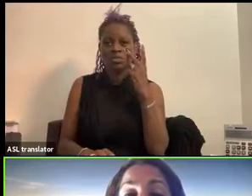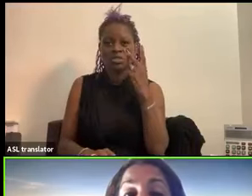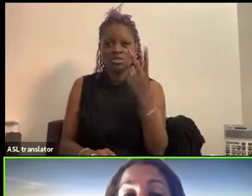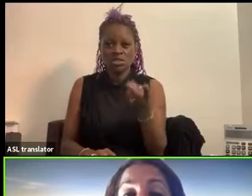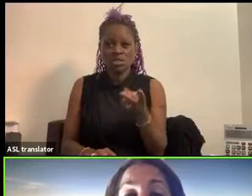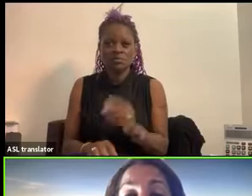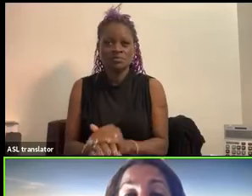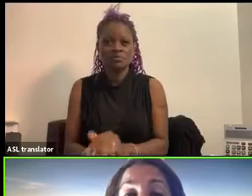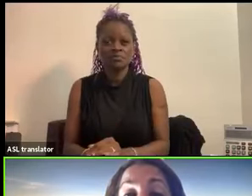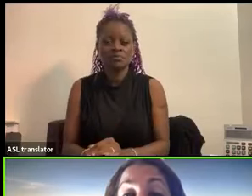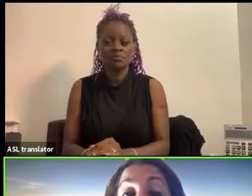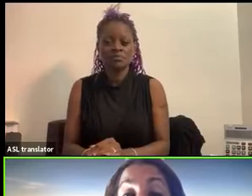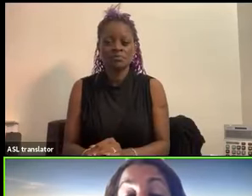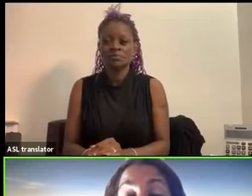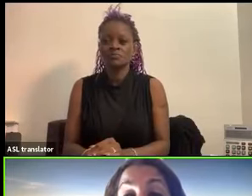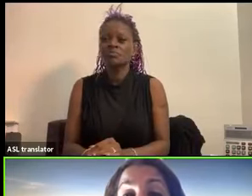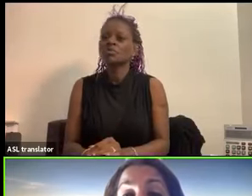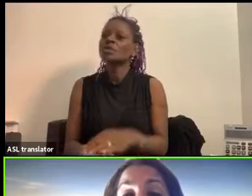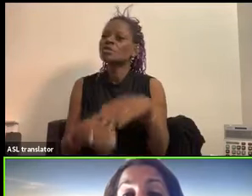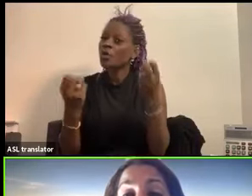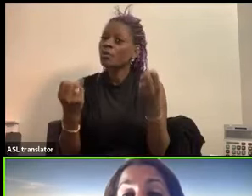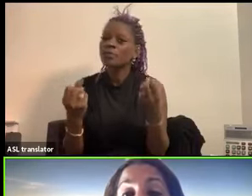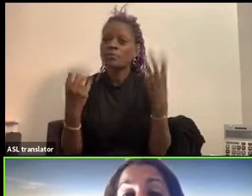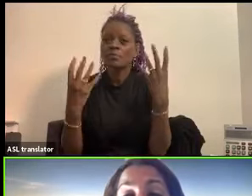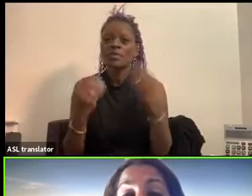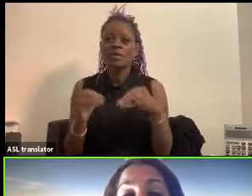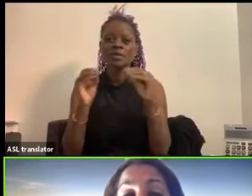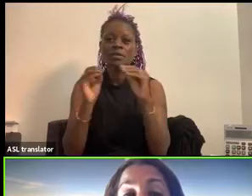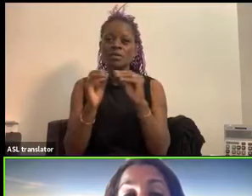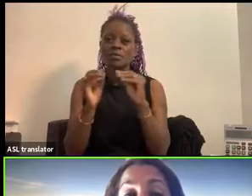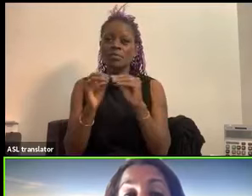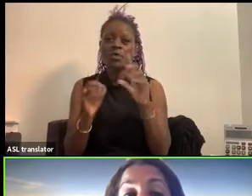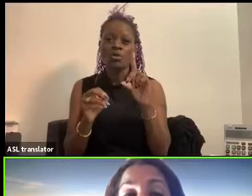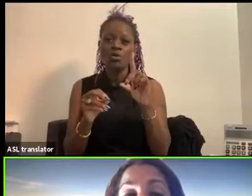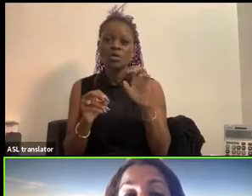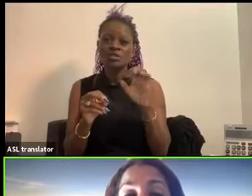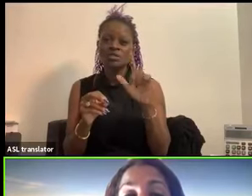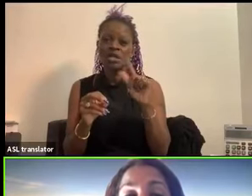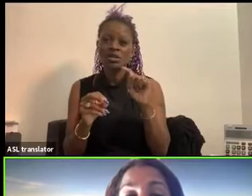There are no doubt many more of Delta variant cases in our county.